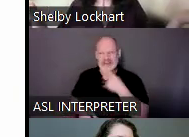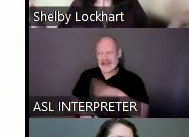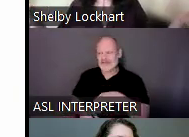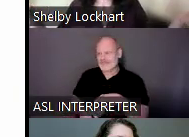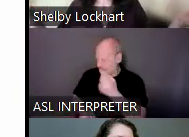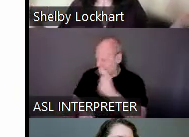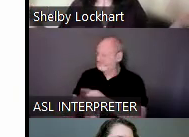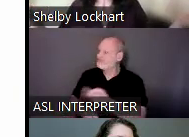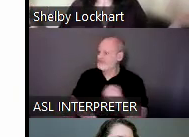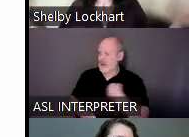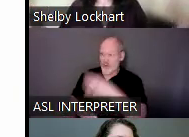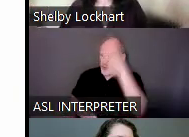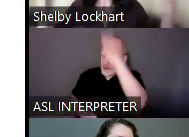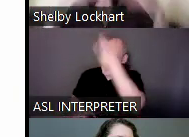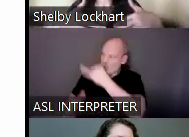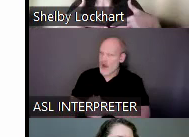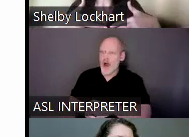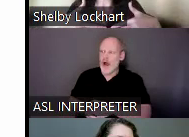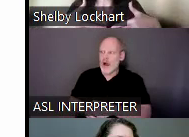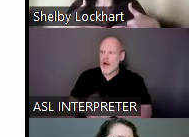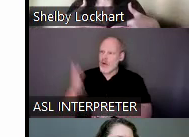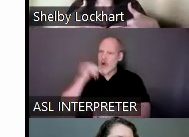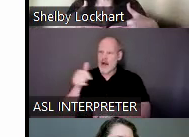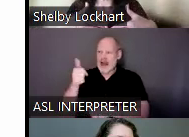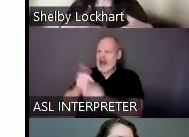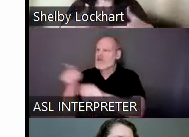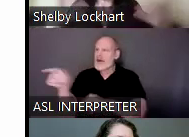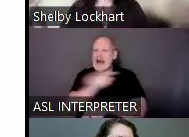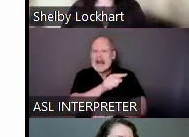asked 10 kids and then we come back to the next staff meeting and we tell each